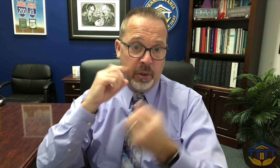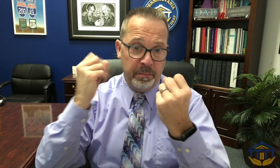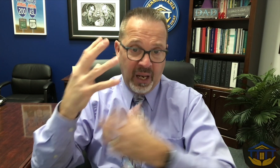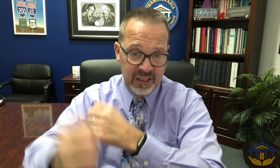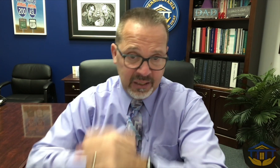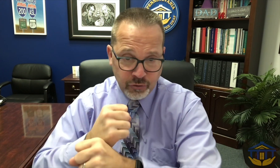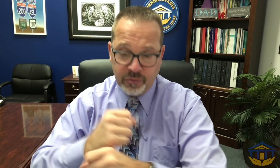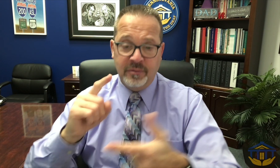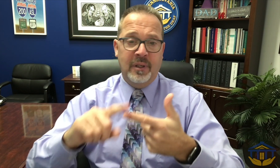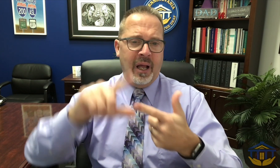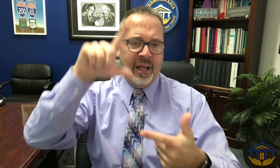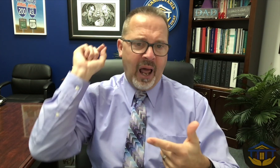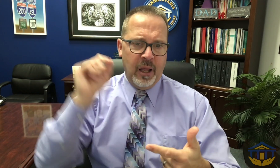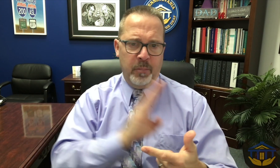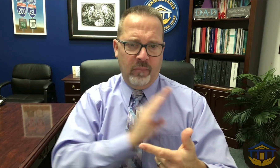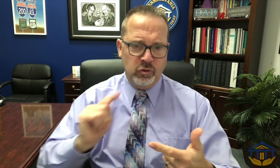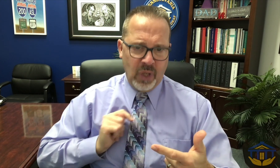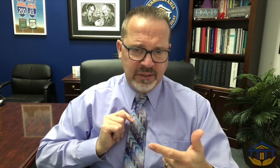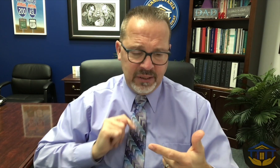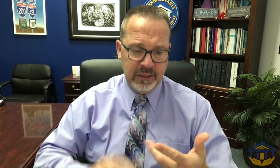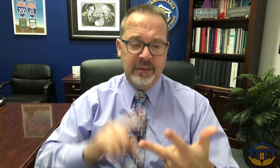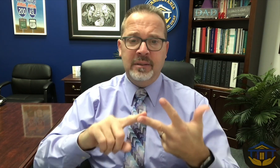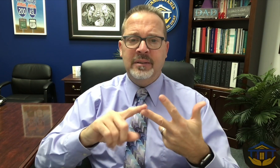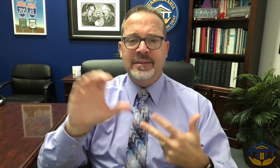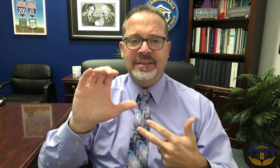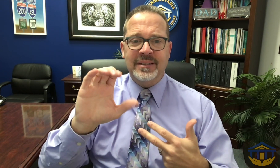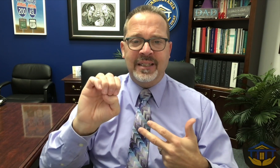for the Deaf for many years. They also served on the Board of Trustees for Gallaudet University,